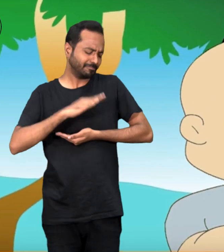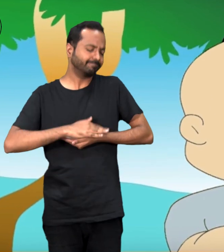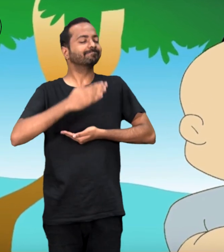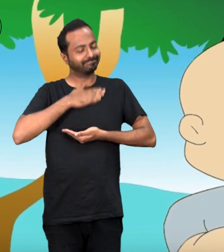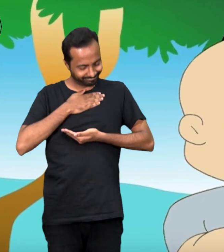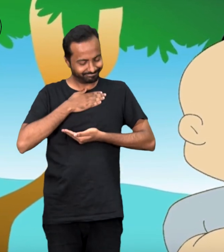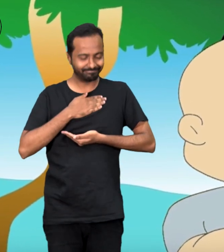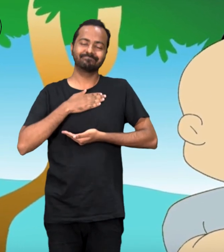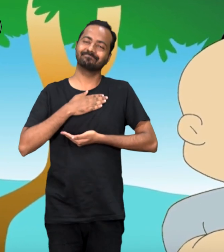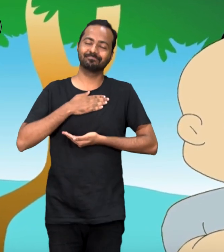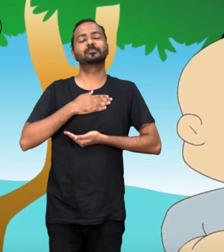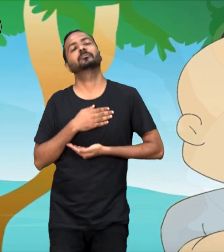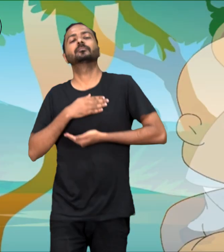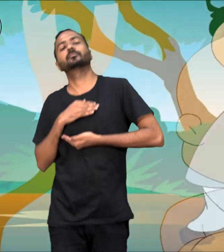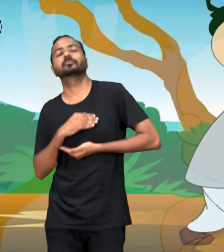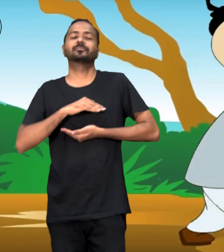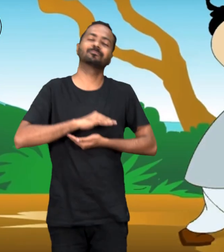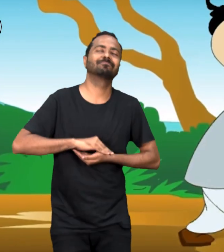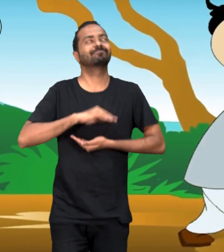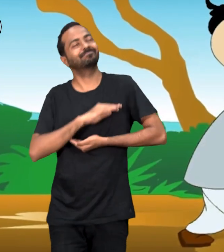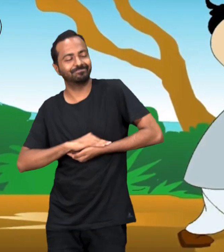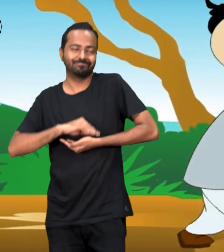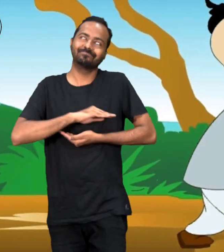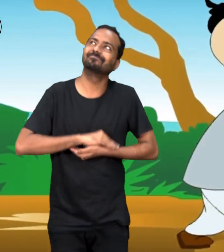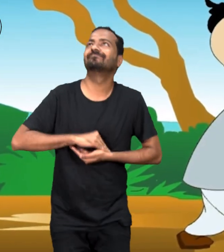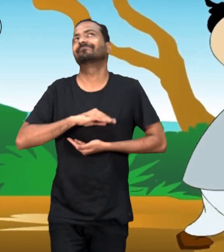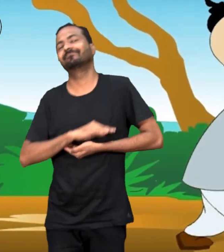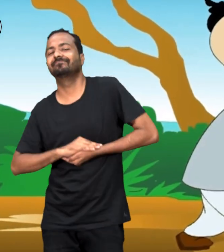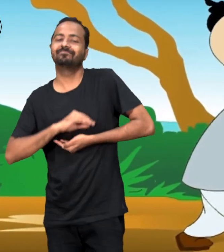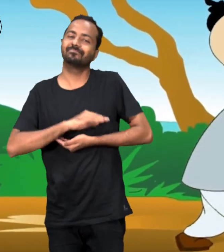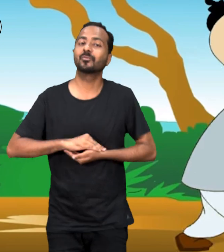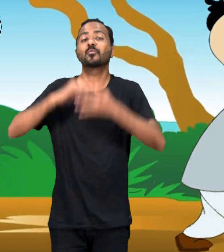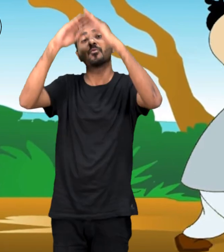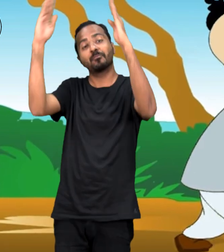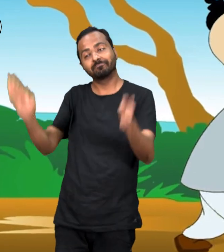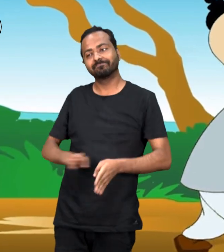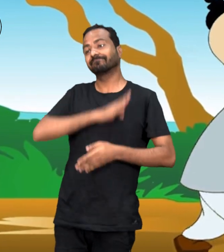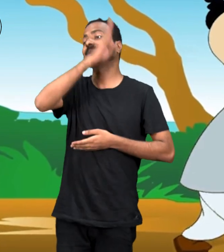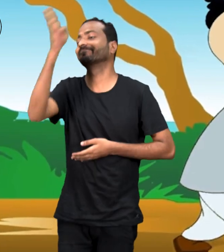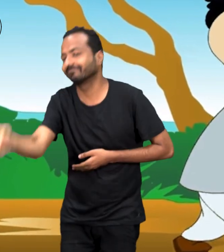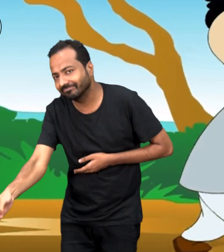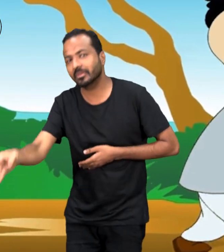Oh! you have no mother but no issue, I will take care of you